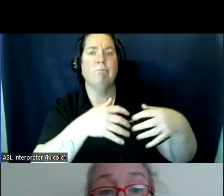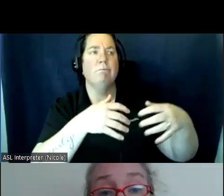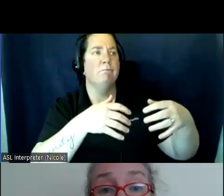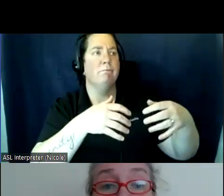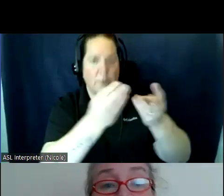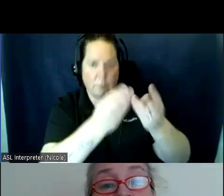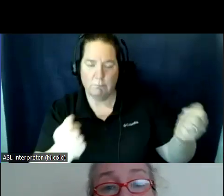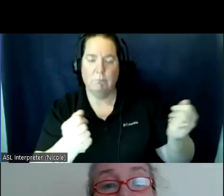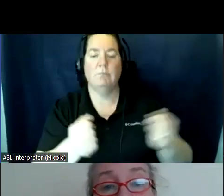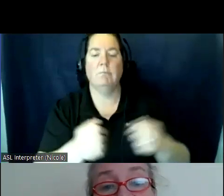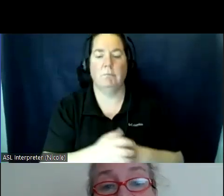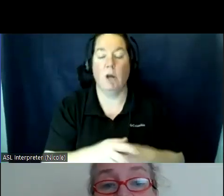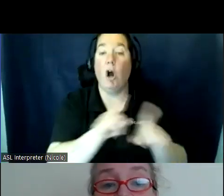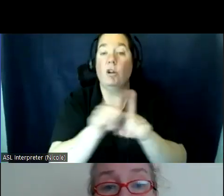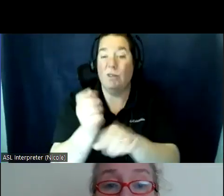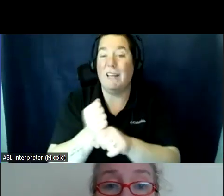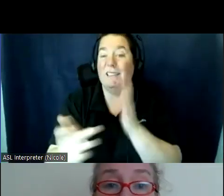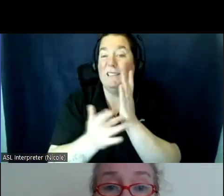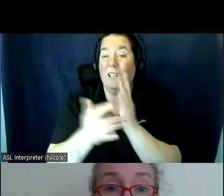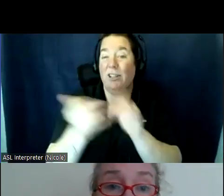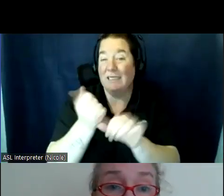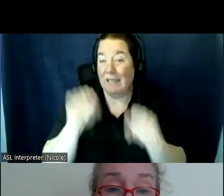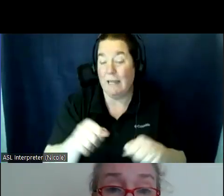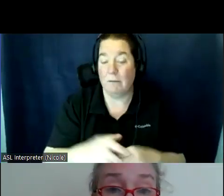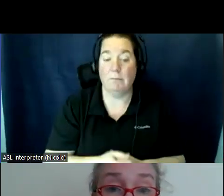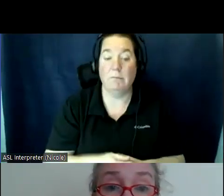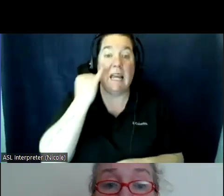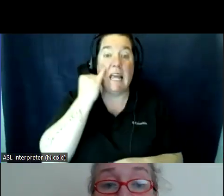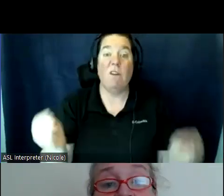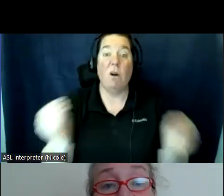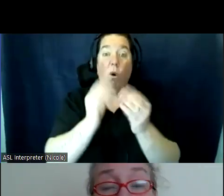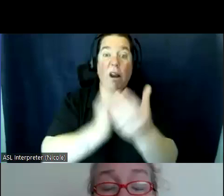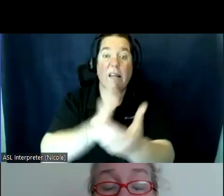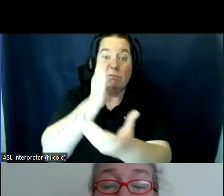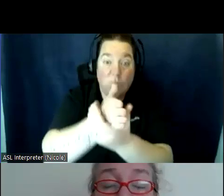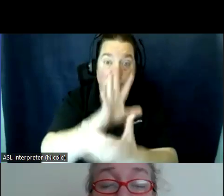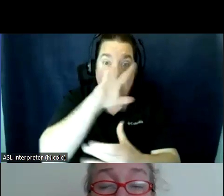Then there's also those that need more intensive intervention or are struggling